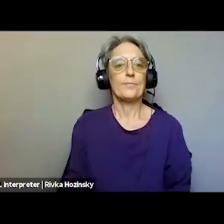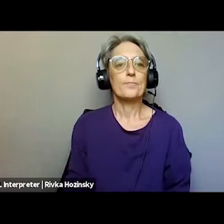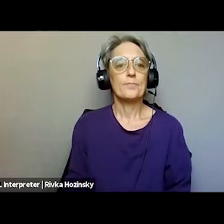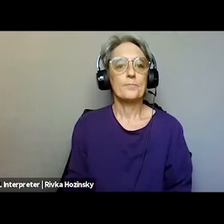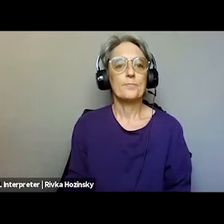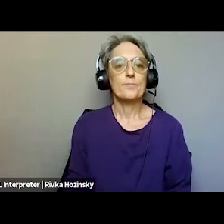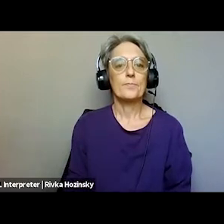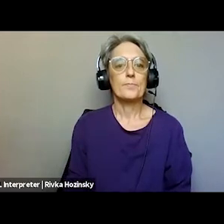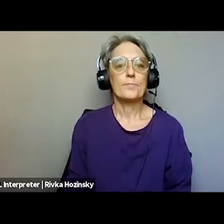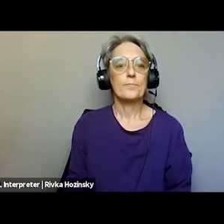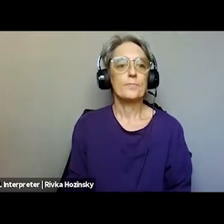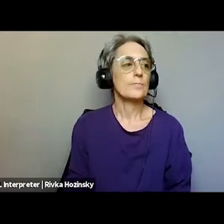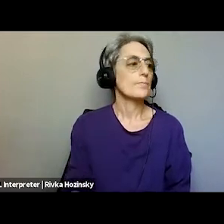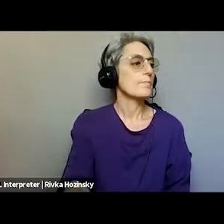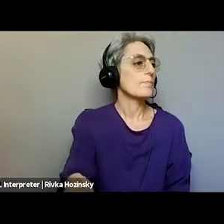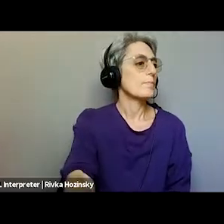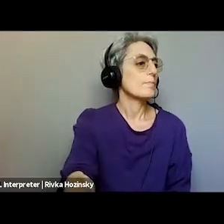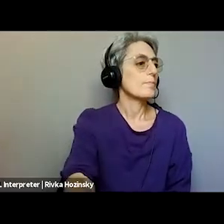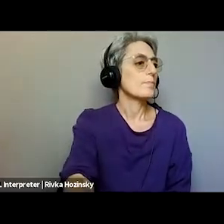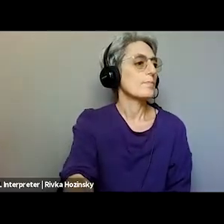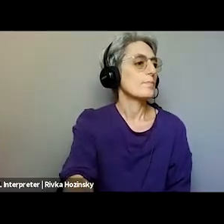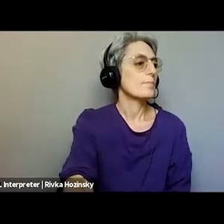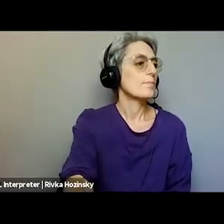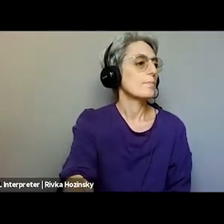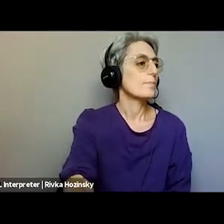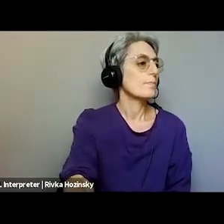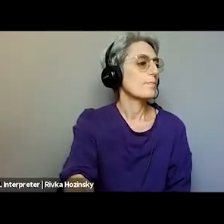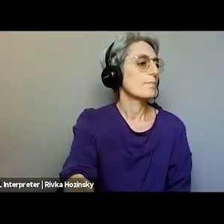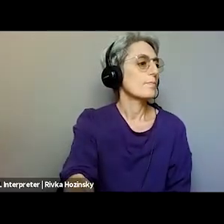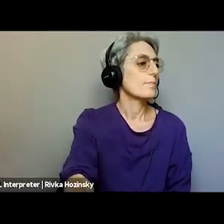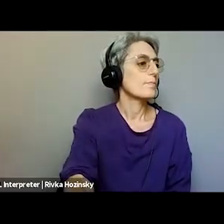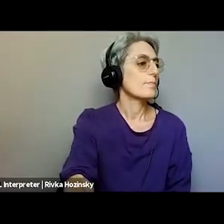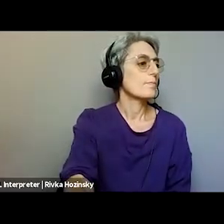but after you deliver the baby you're done, nothing happens. if I'm high risk wouldn't